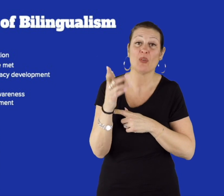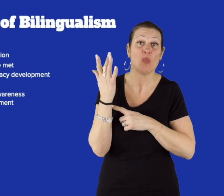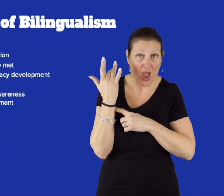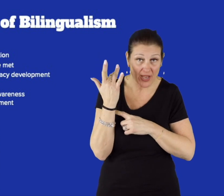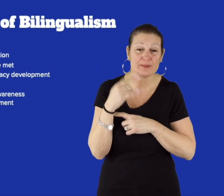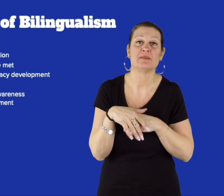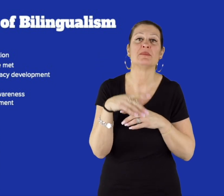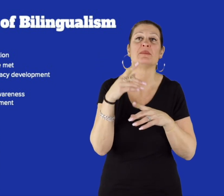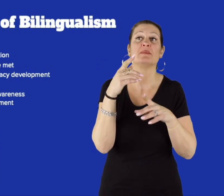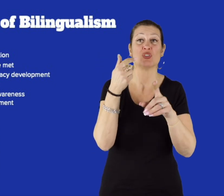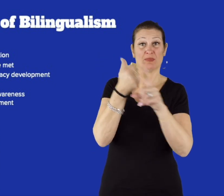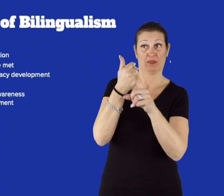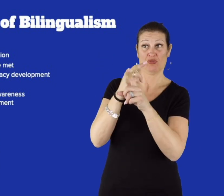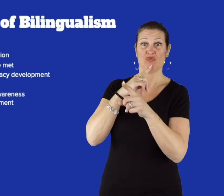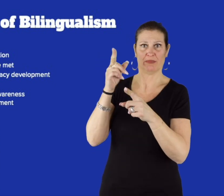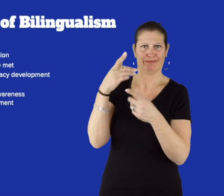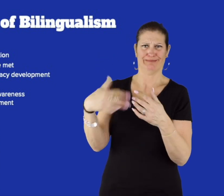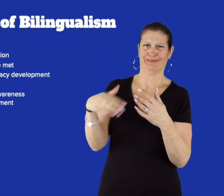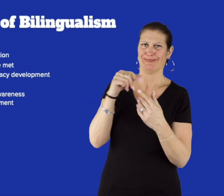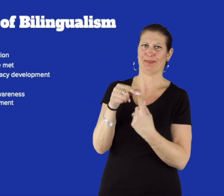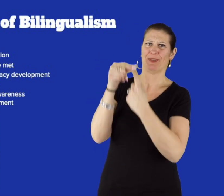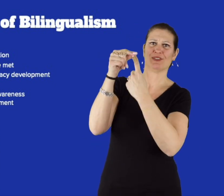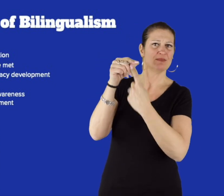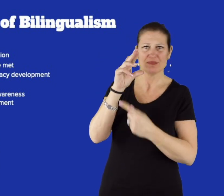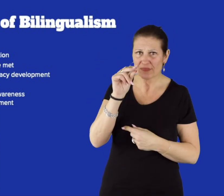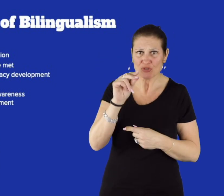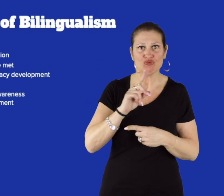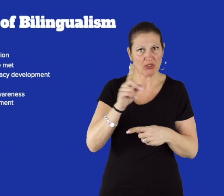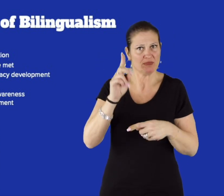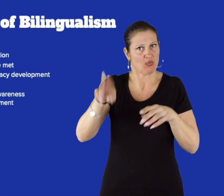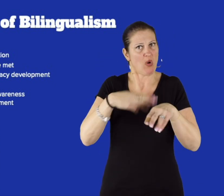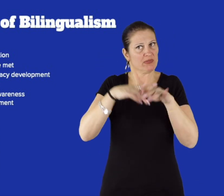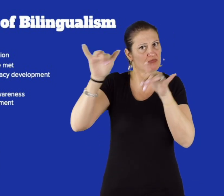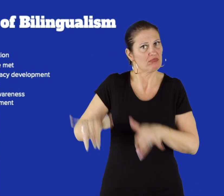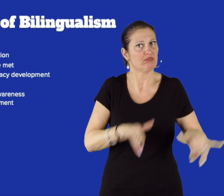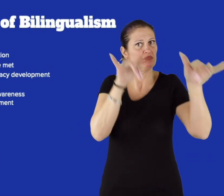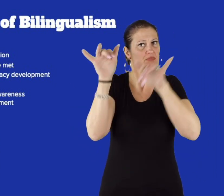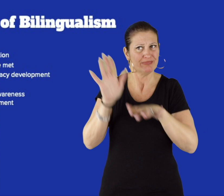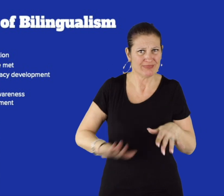English, or Spanish and French but by knowing and using two languages, one is considered bilingual.